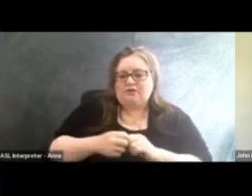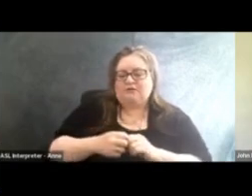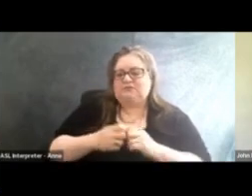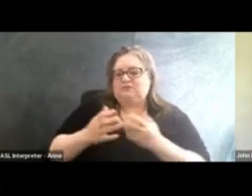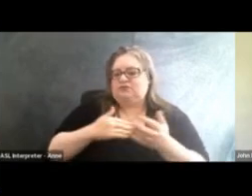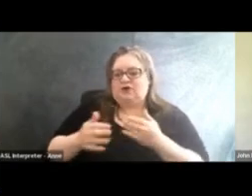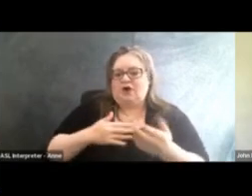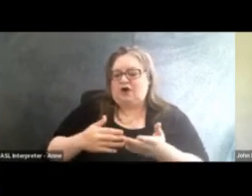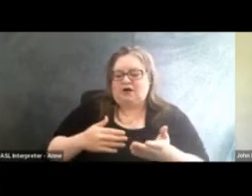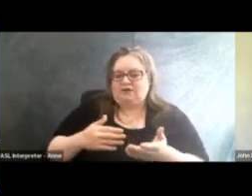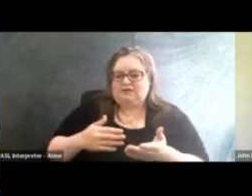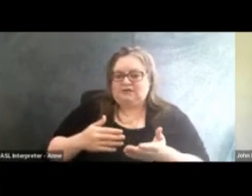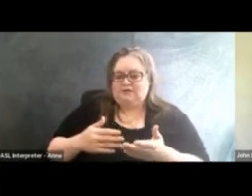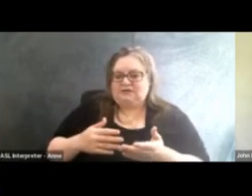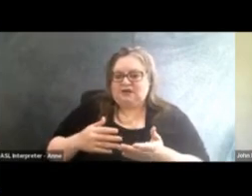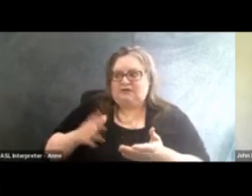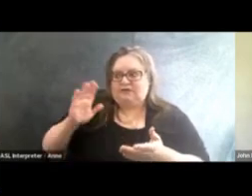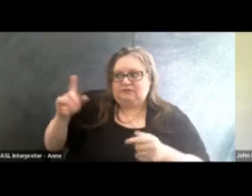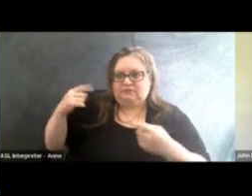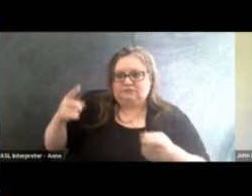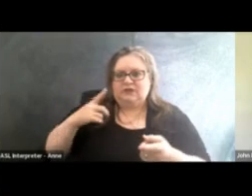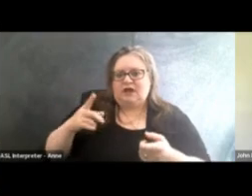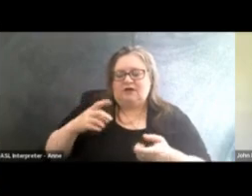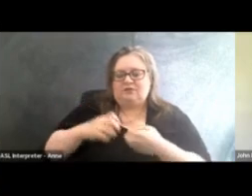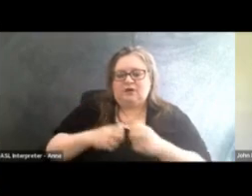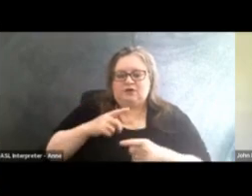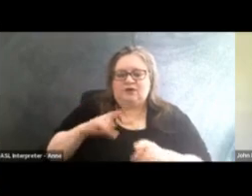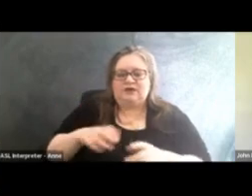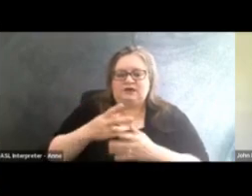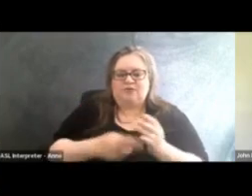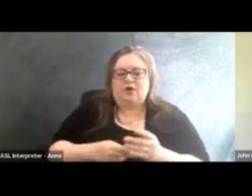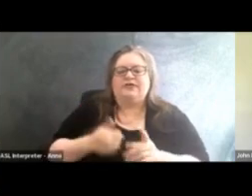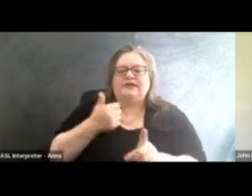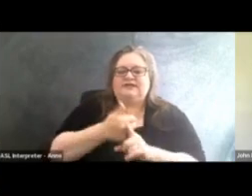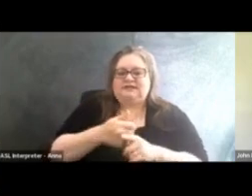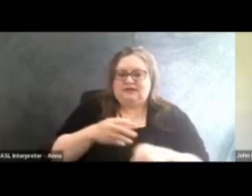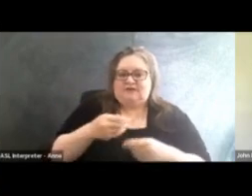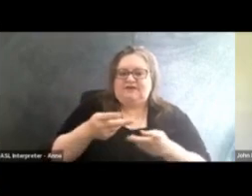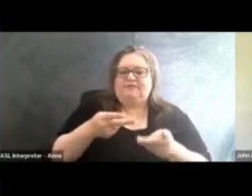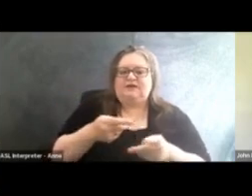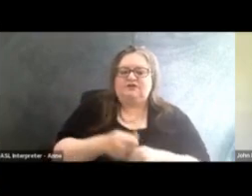etiology of problems. So it does both. It's self administered, meaning it can be the individual